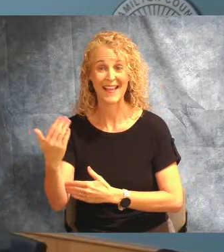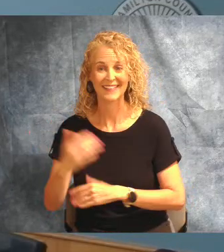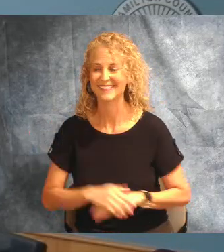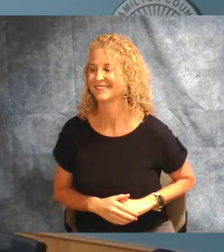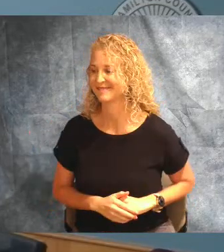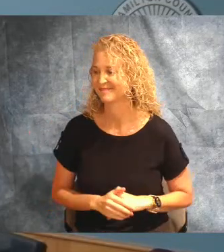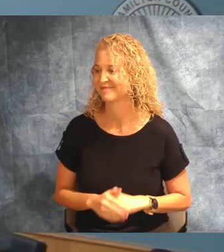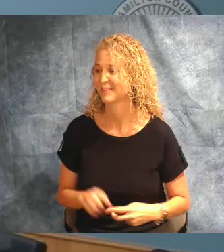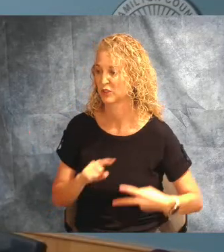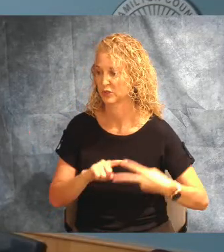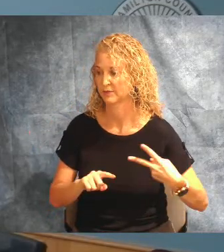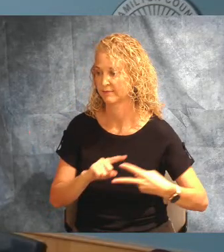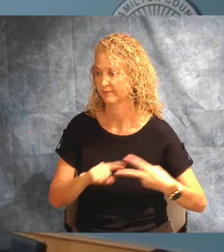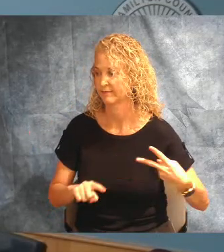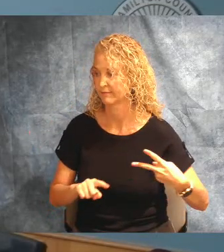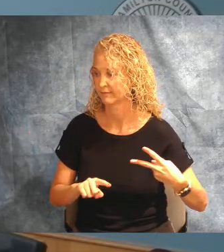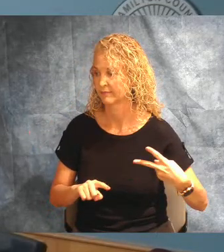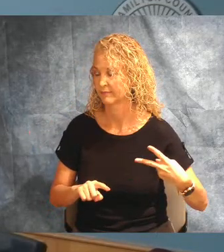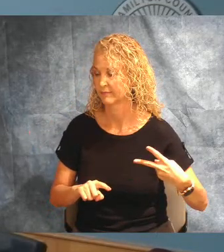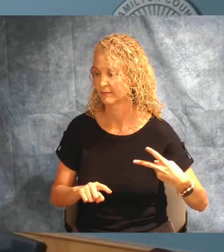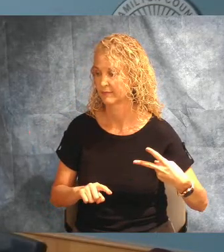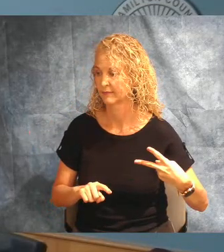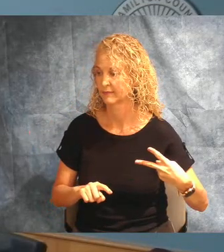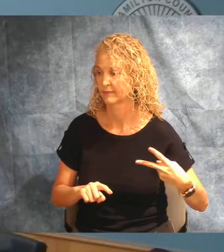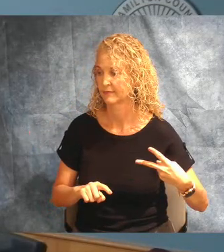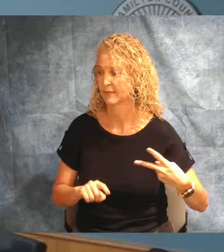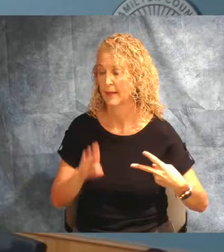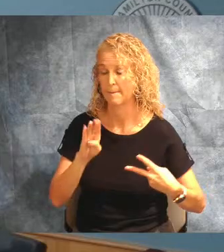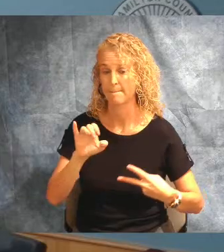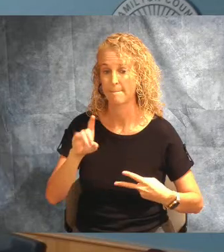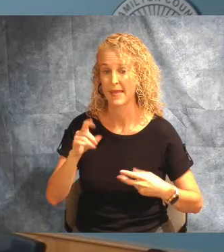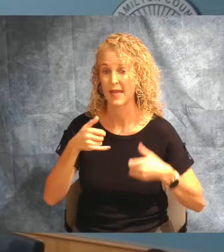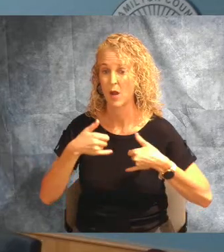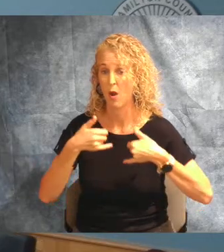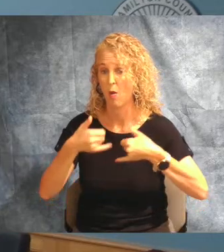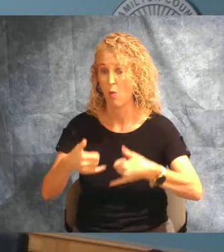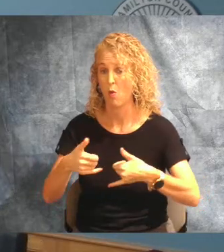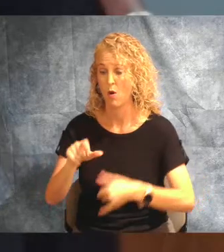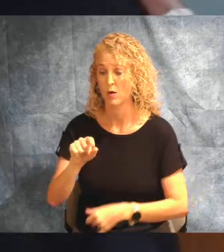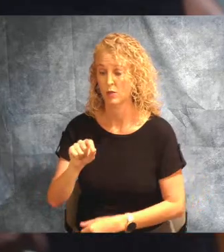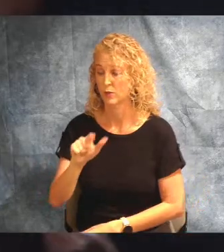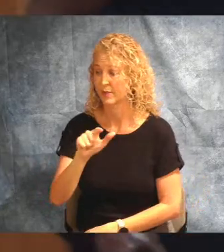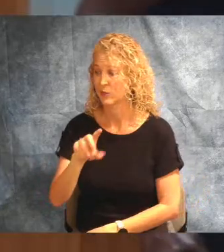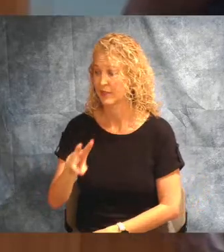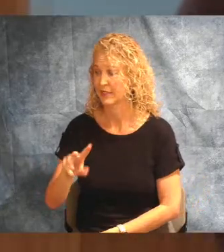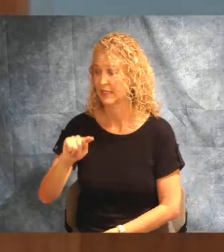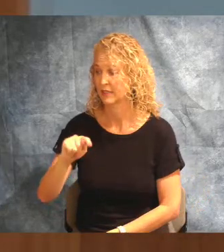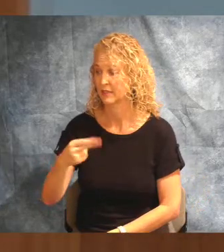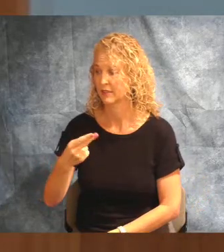Uh, two items today. Item number one is a bid award for our 2026 thermoplastic and epoxy program